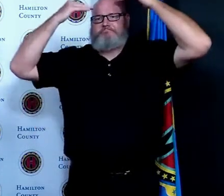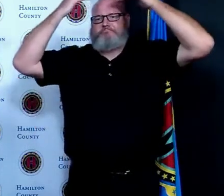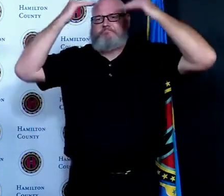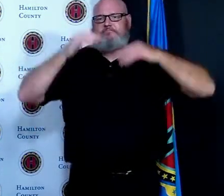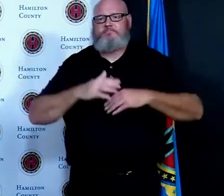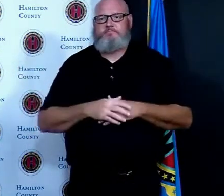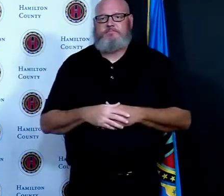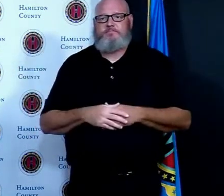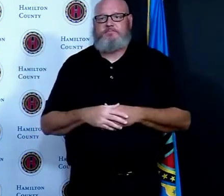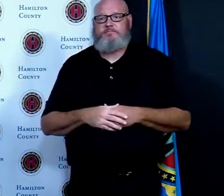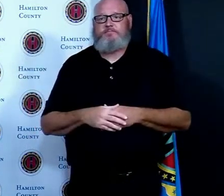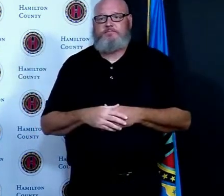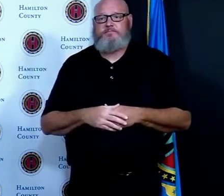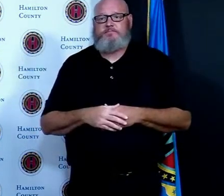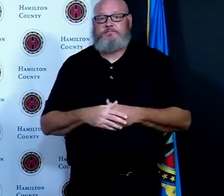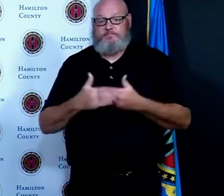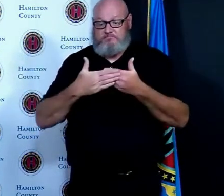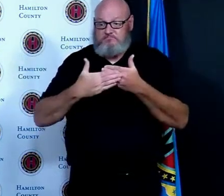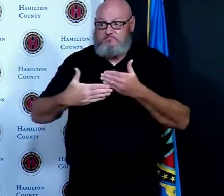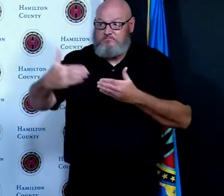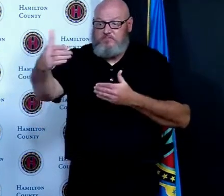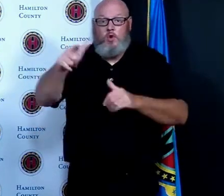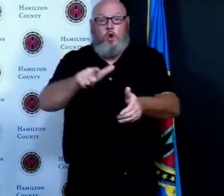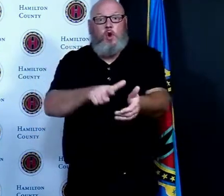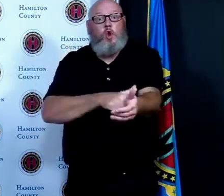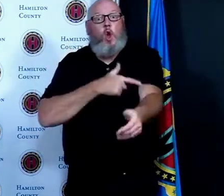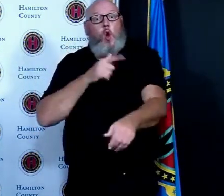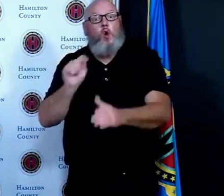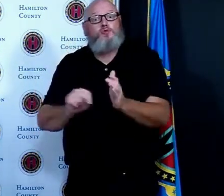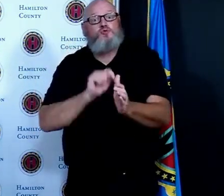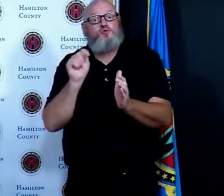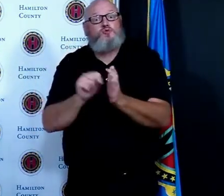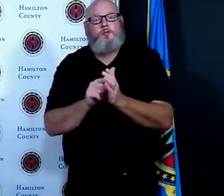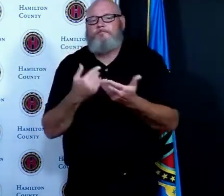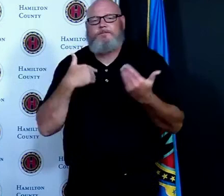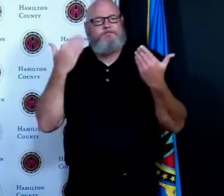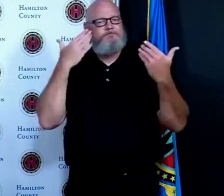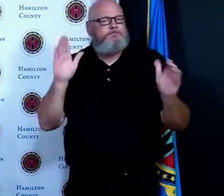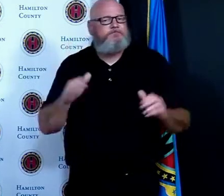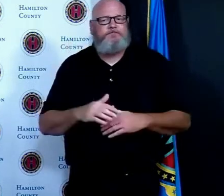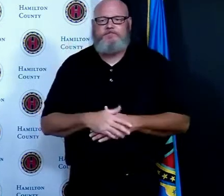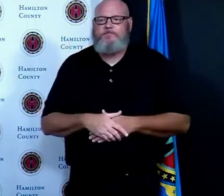different than actually the common flu there are one of the things that we've come to recognize